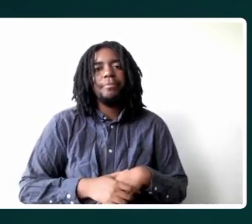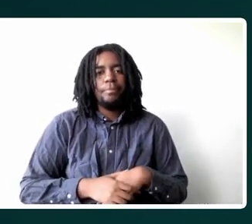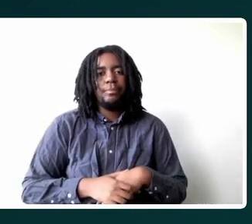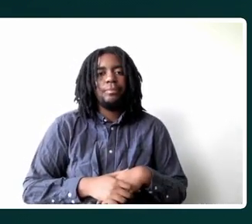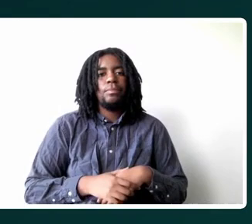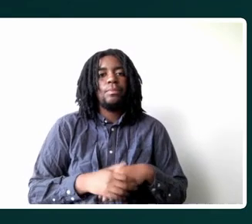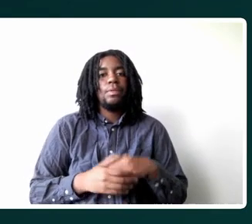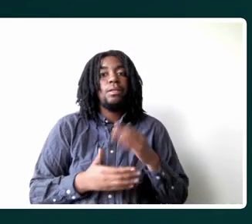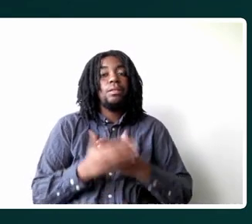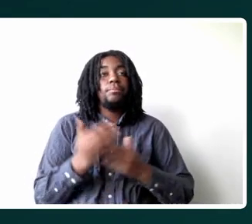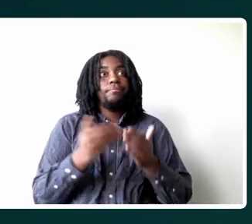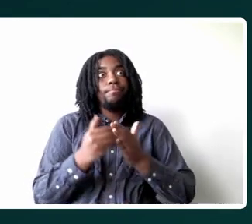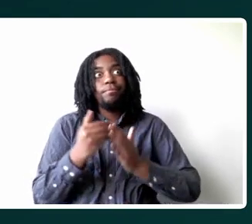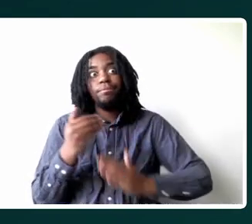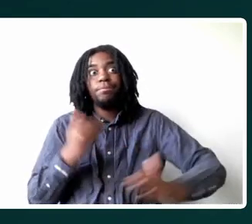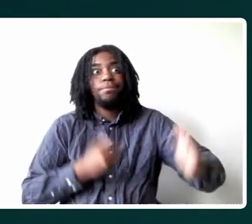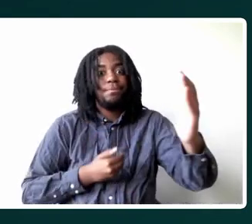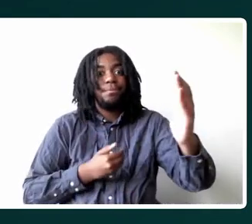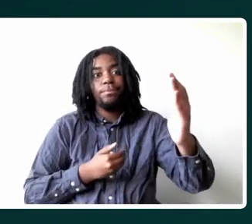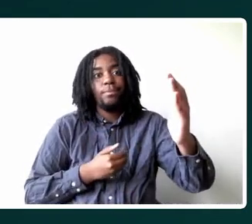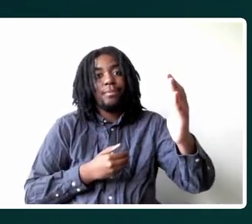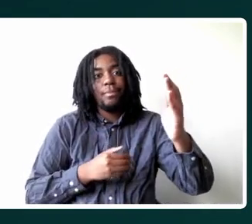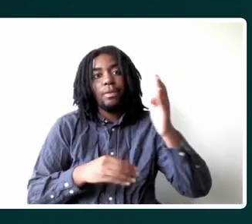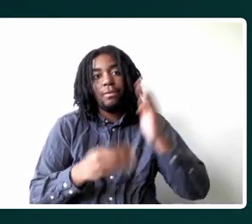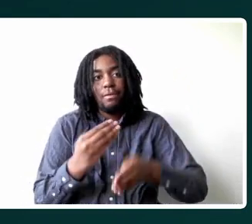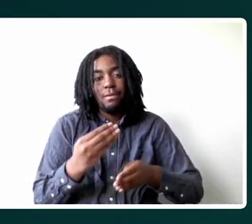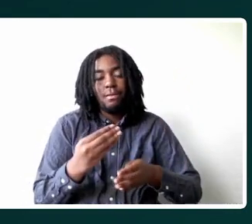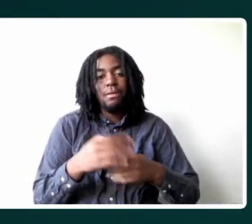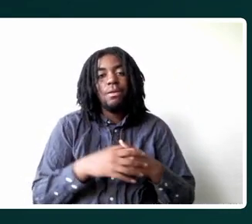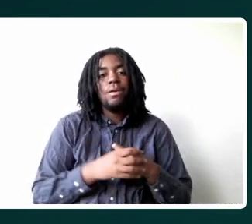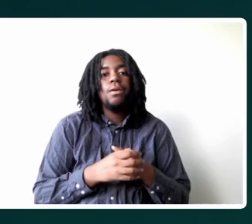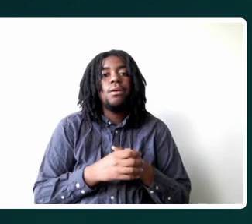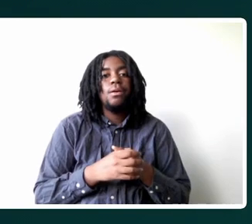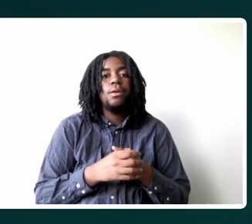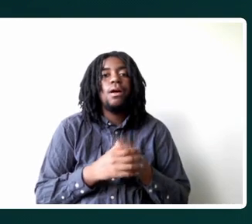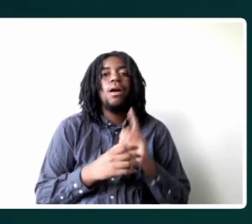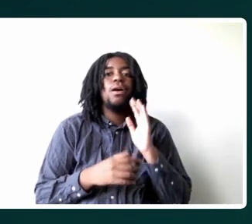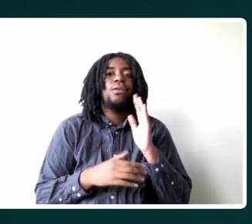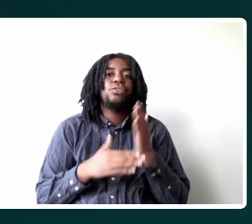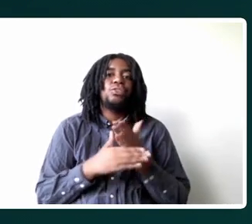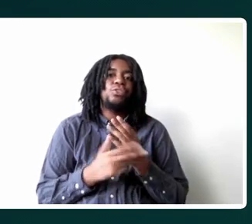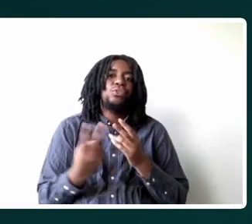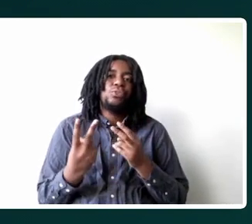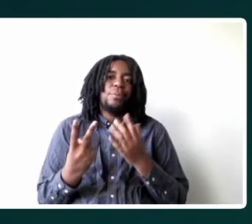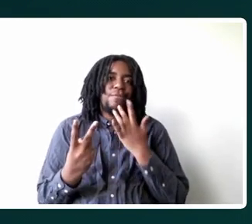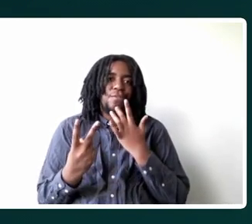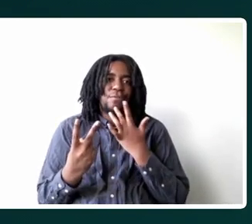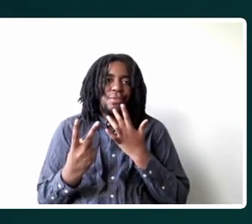we've seen is -- I will share my favorite, two of my favorites. We have many.